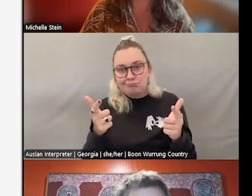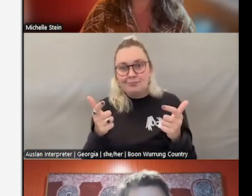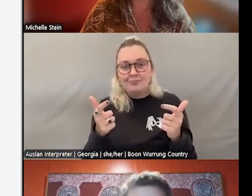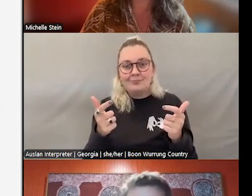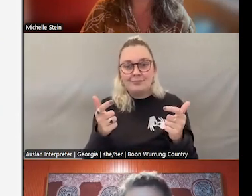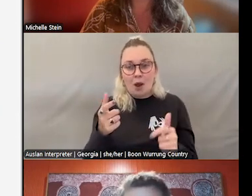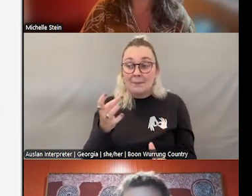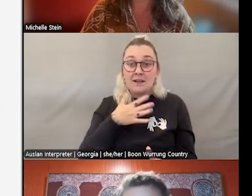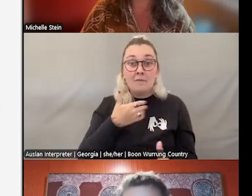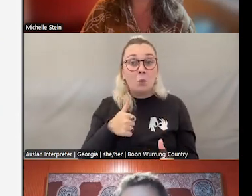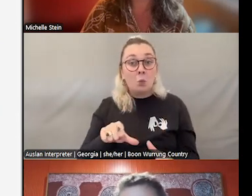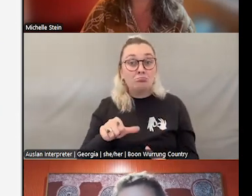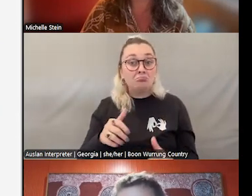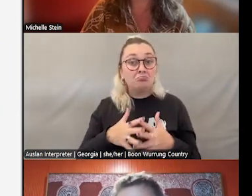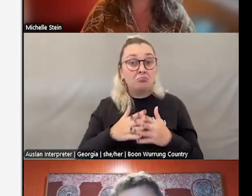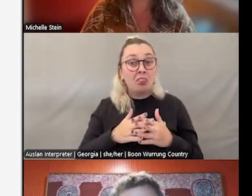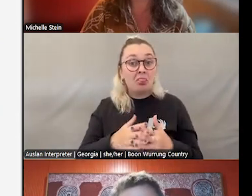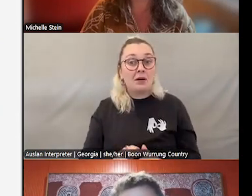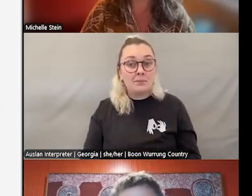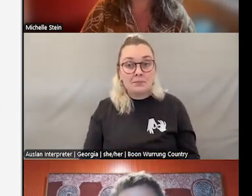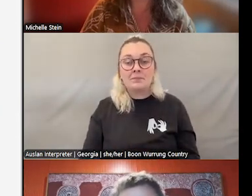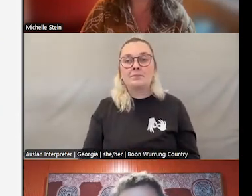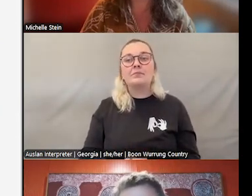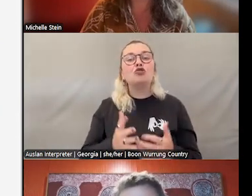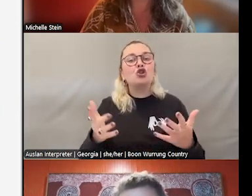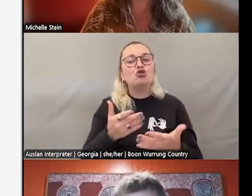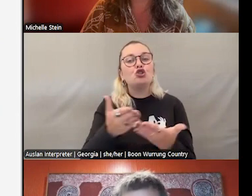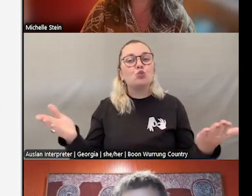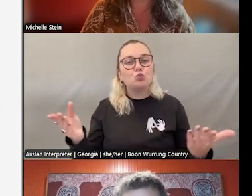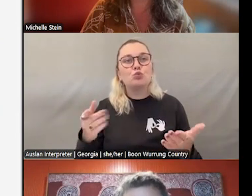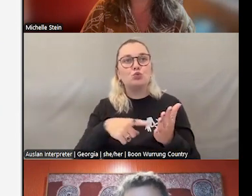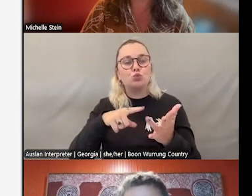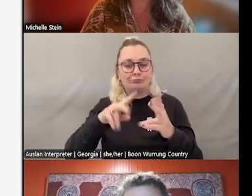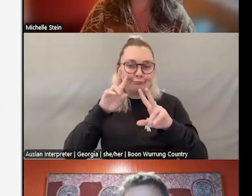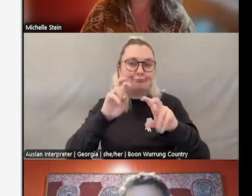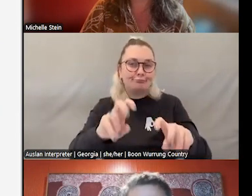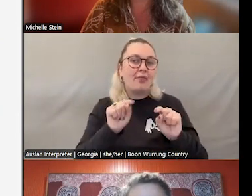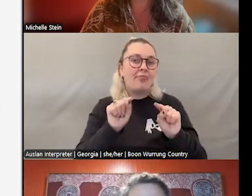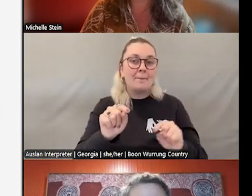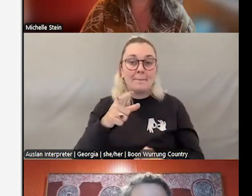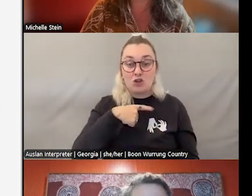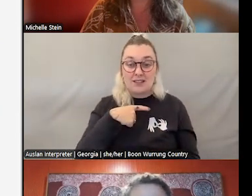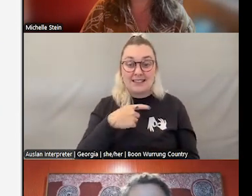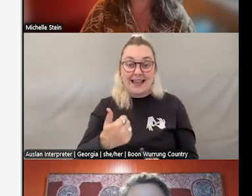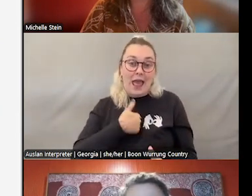found quite useful in the past. I encourage you to look into those because it is our responsibility